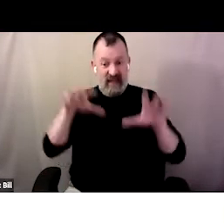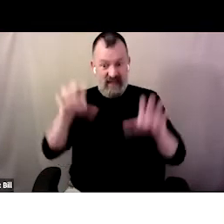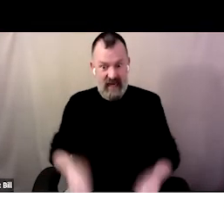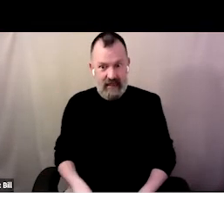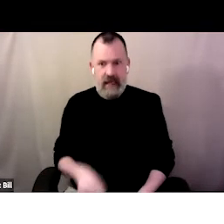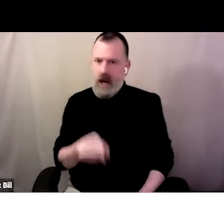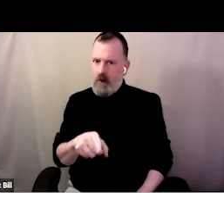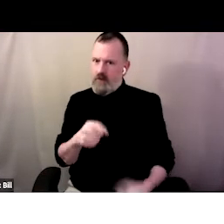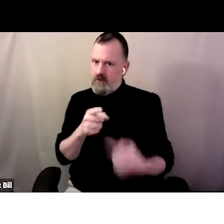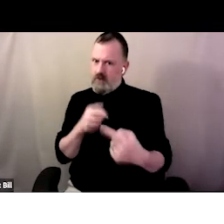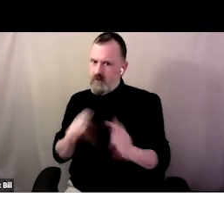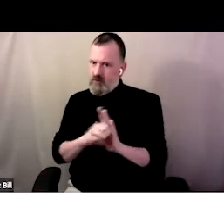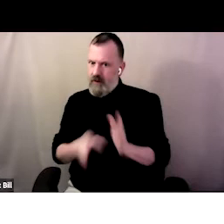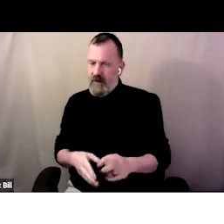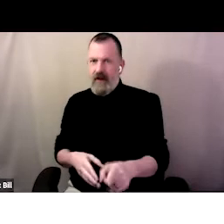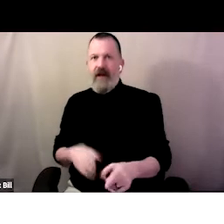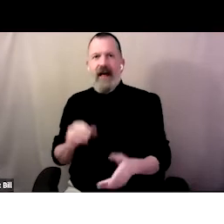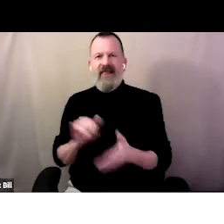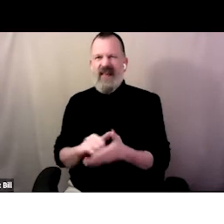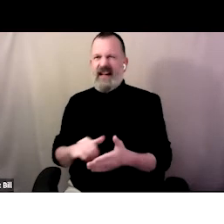That's the swim lane of governments and law enforcement.